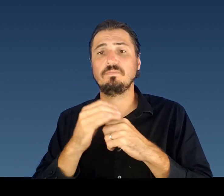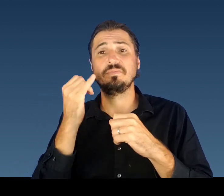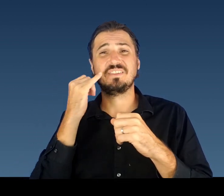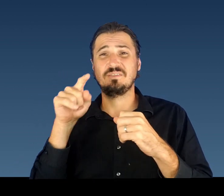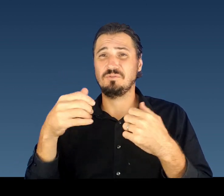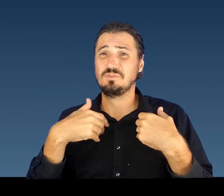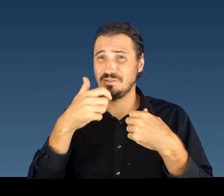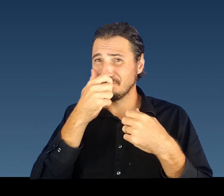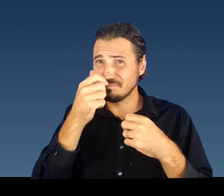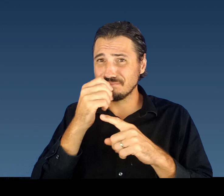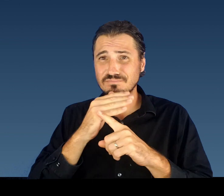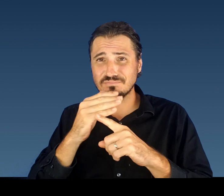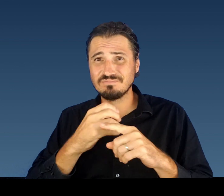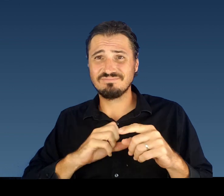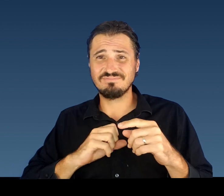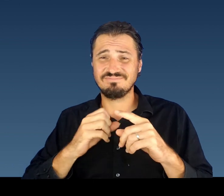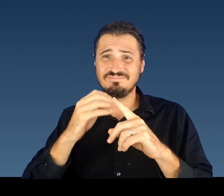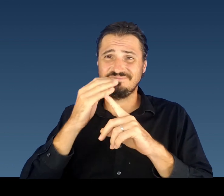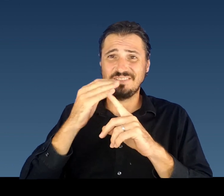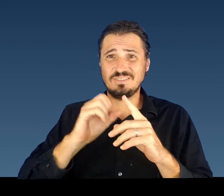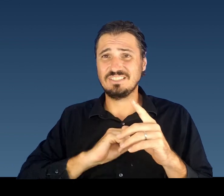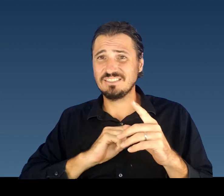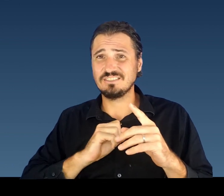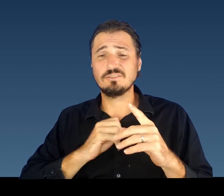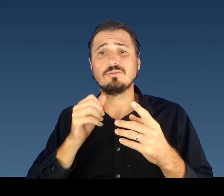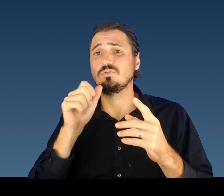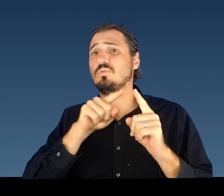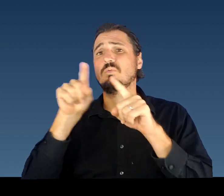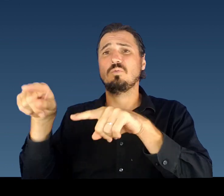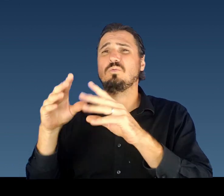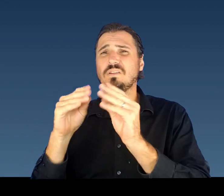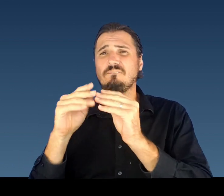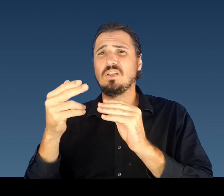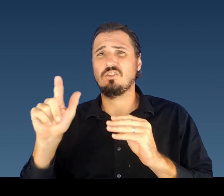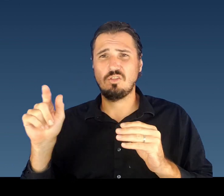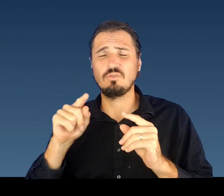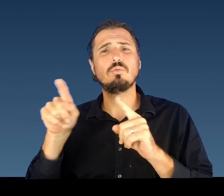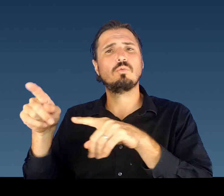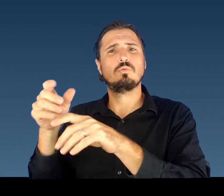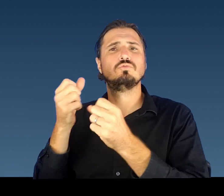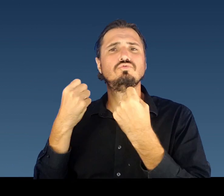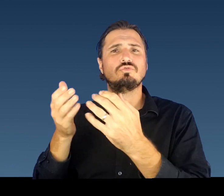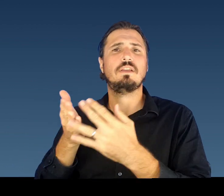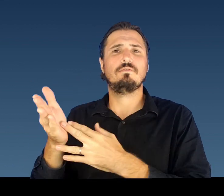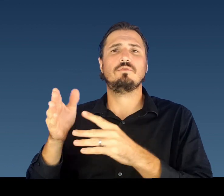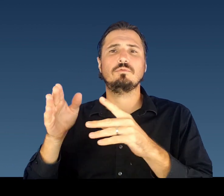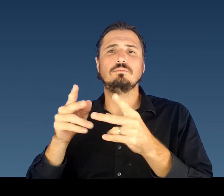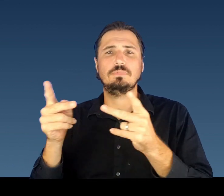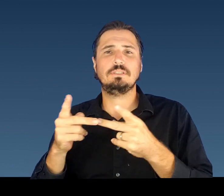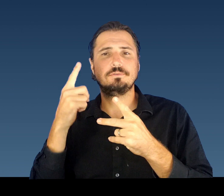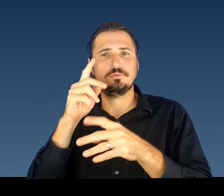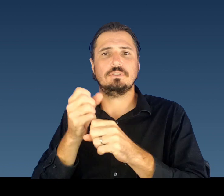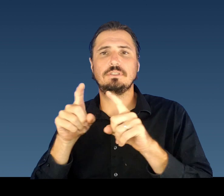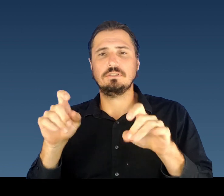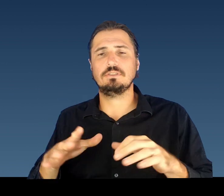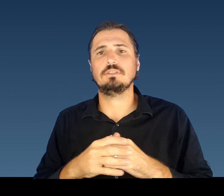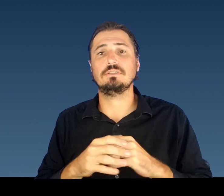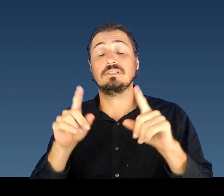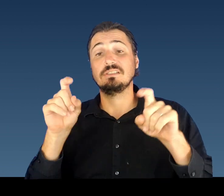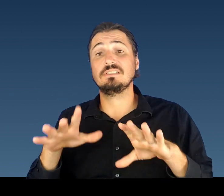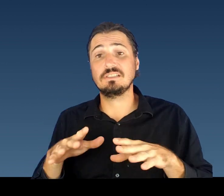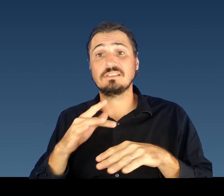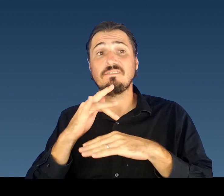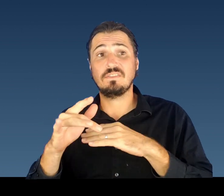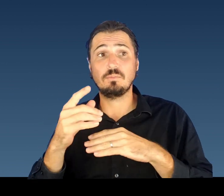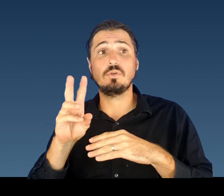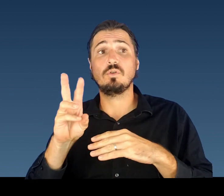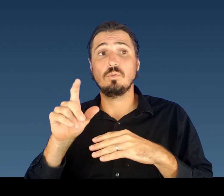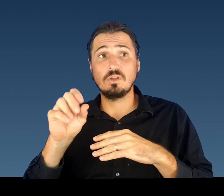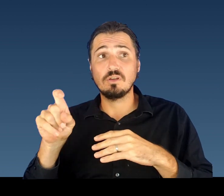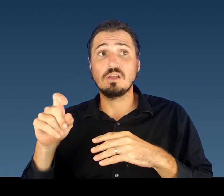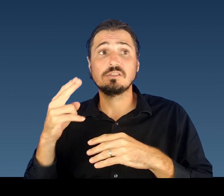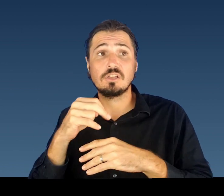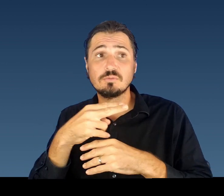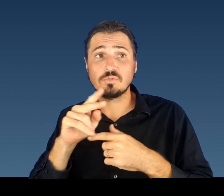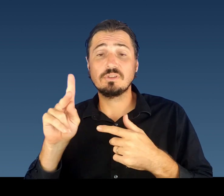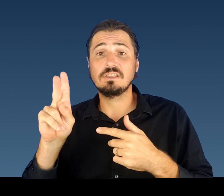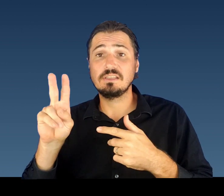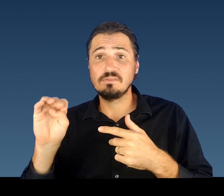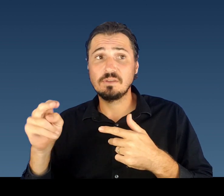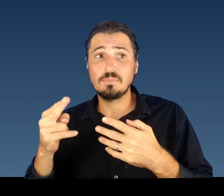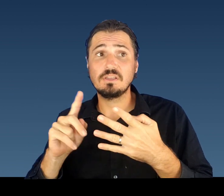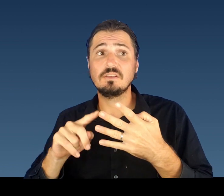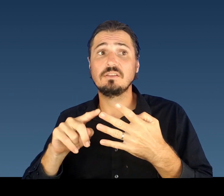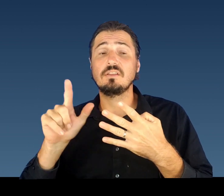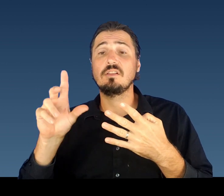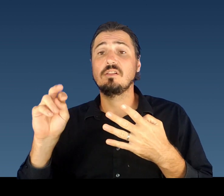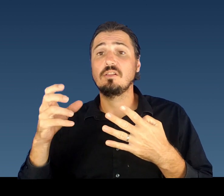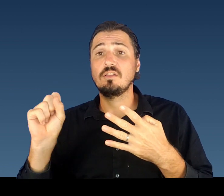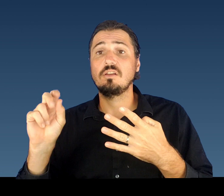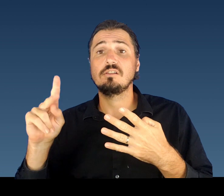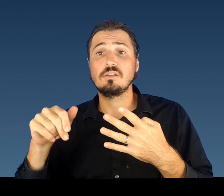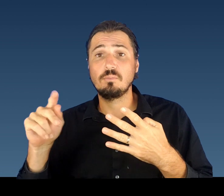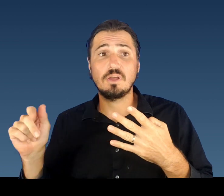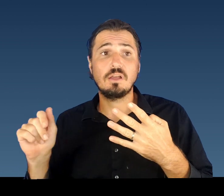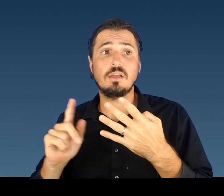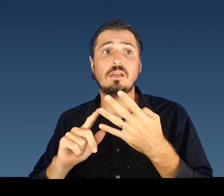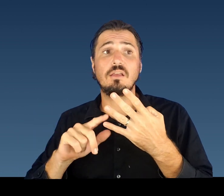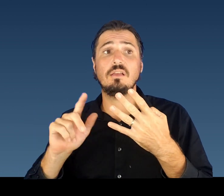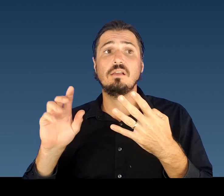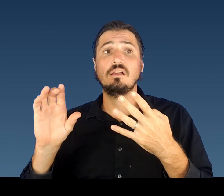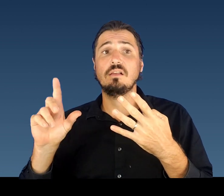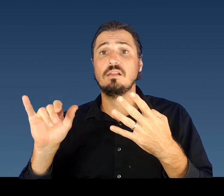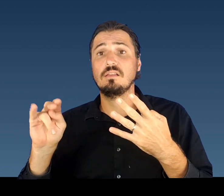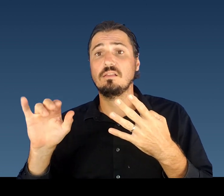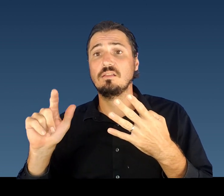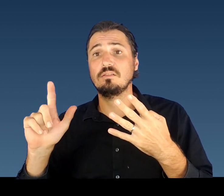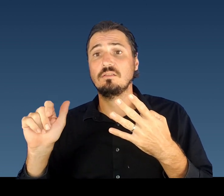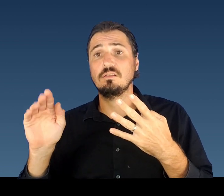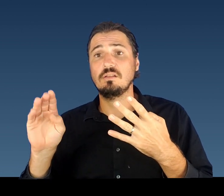a.m. to 5 p.m., on Kolopa Street behind State Farm. Appointments are highly recommended, but walk-ins are welcome. For an appointment, visit PreventCovidHI.com. Results provided same day